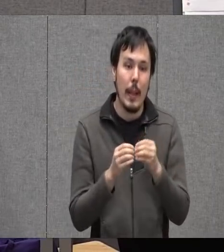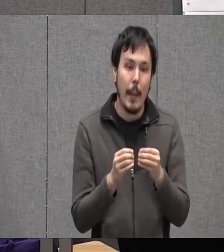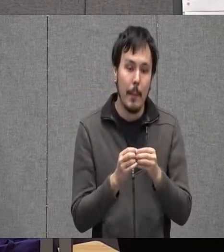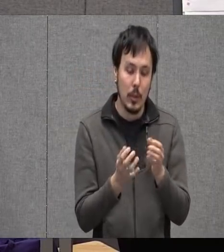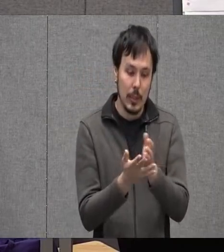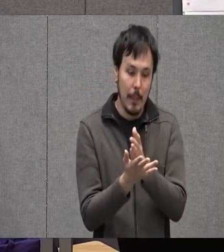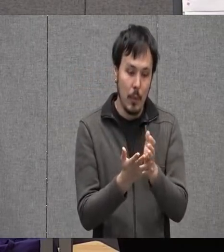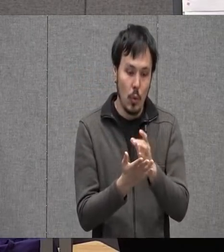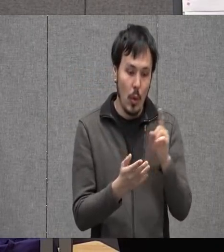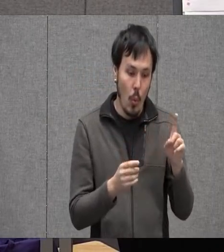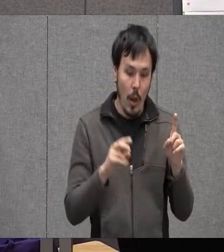spots would I have?